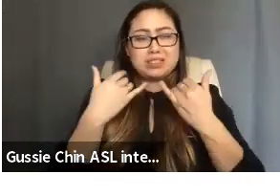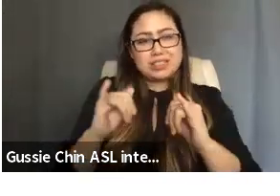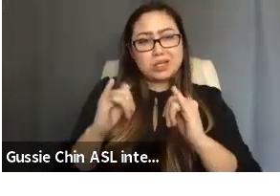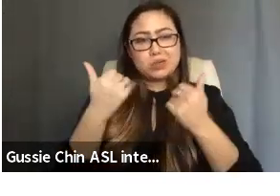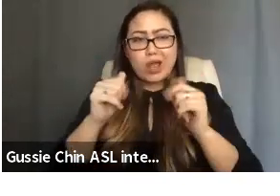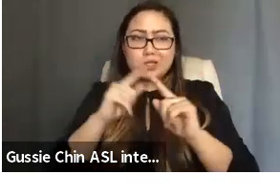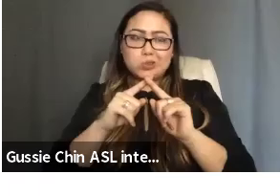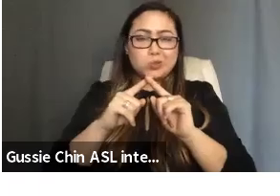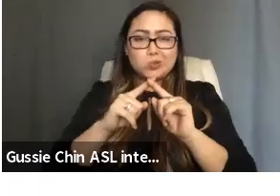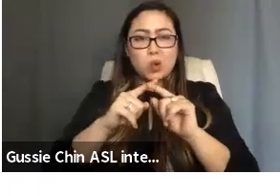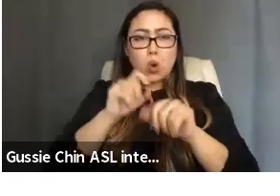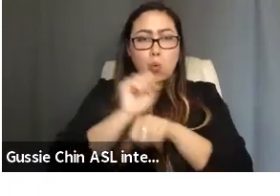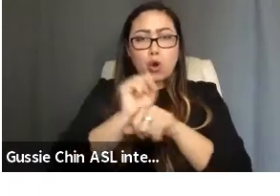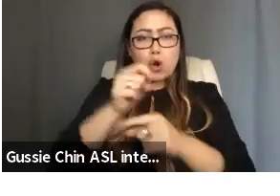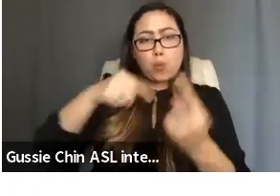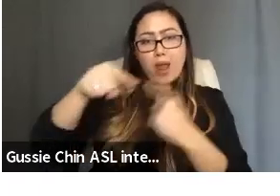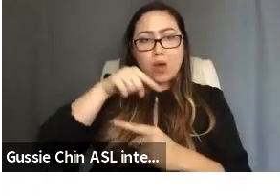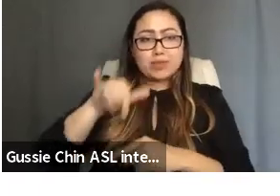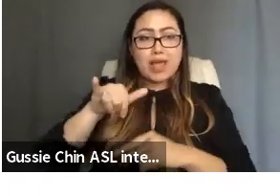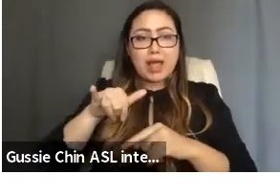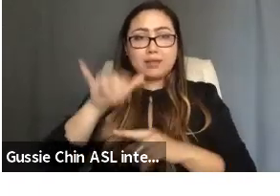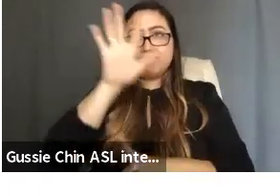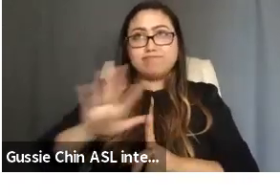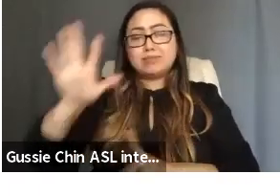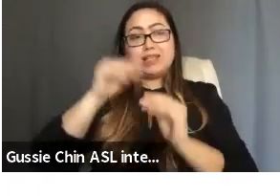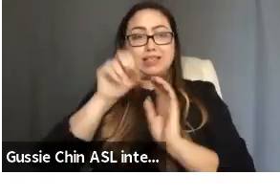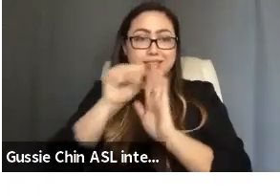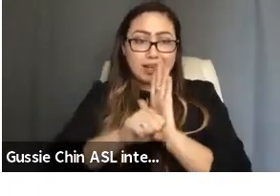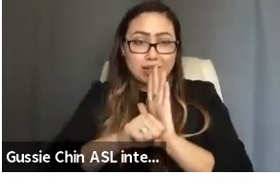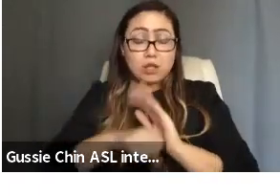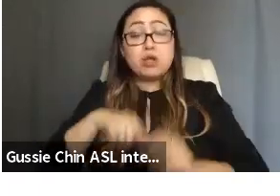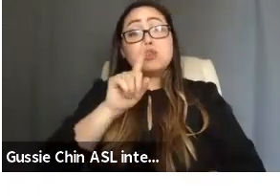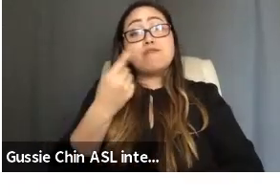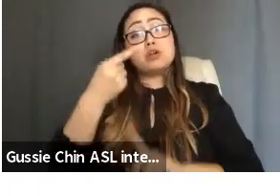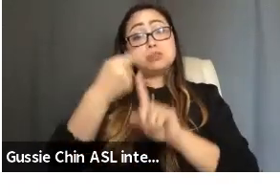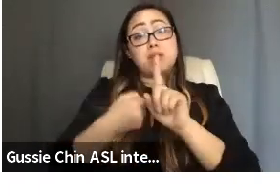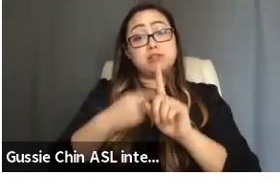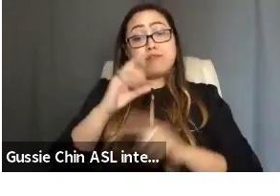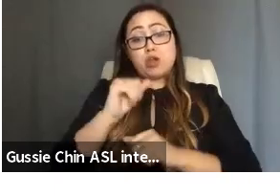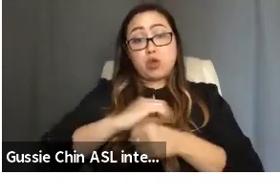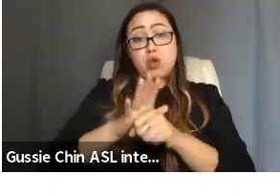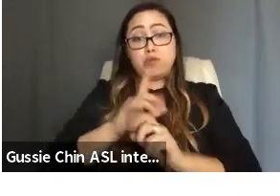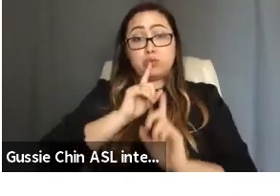this across the state. So during the first months of the COVID response here from the